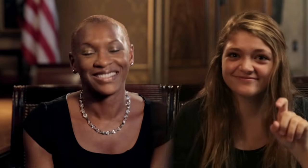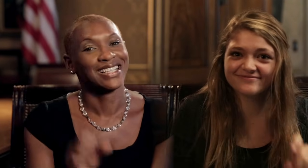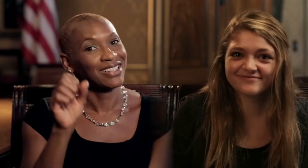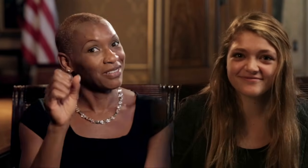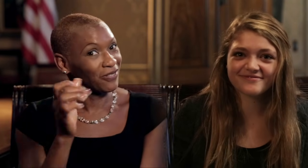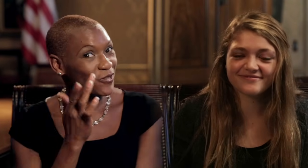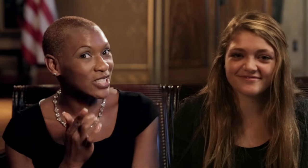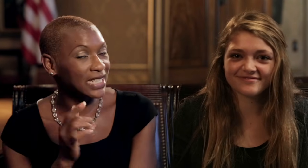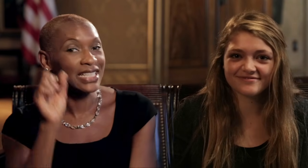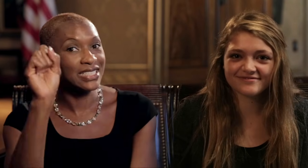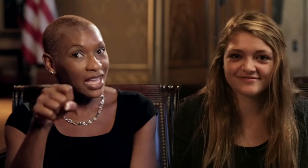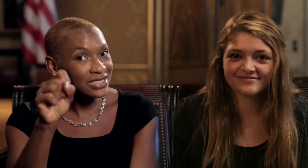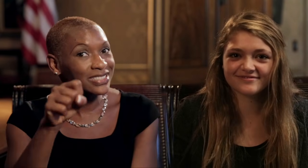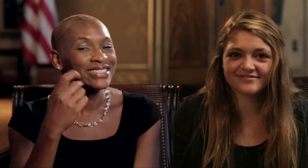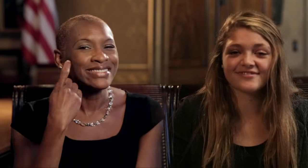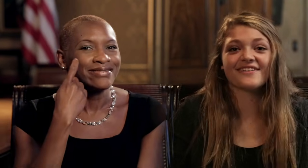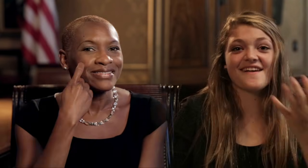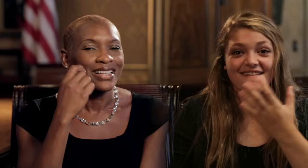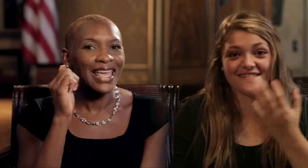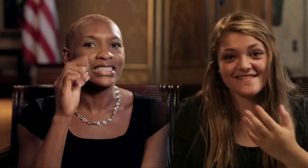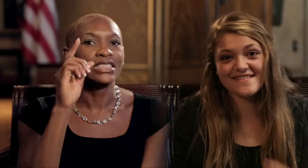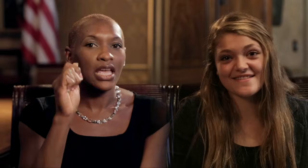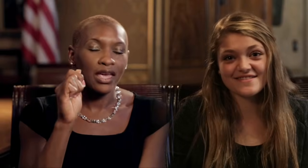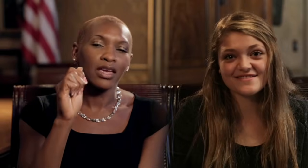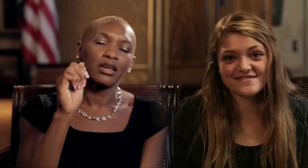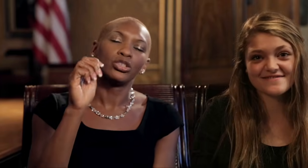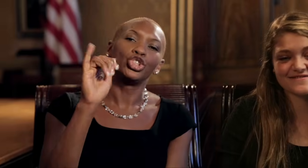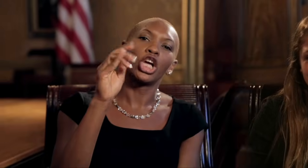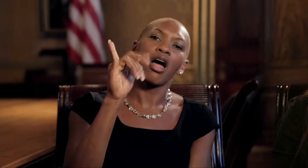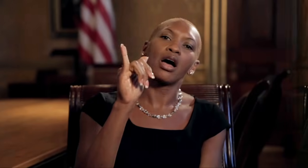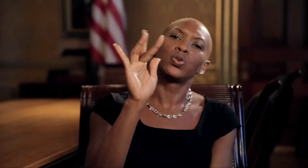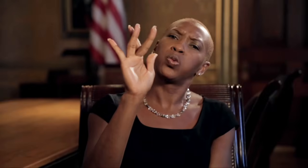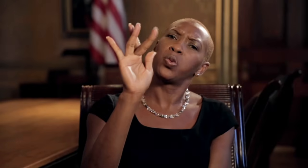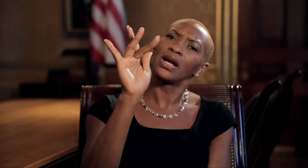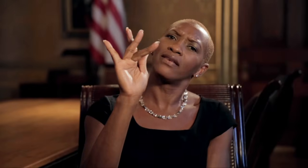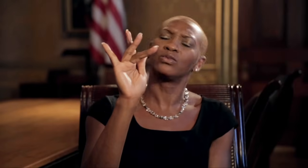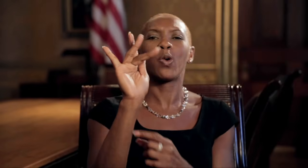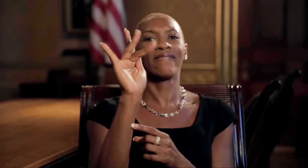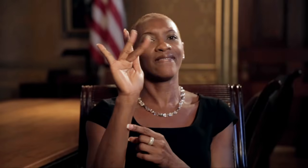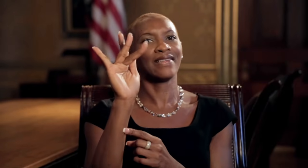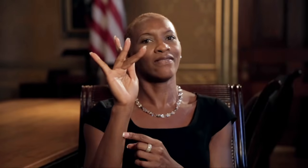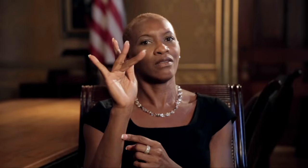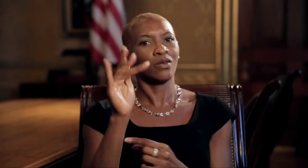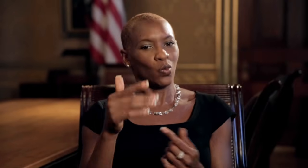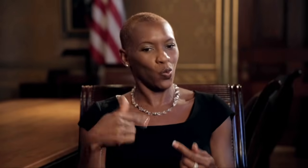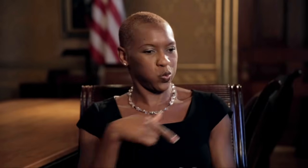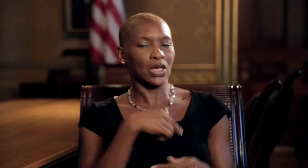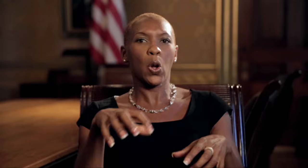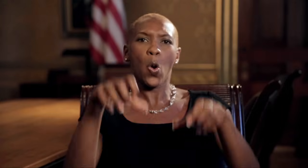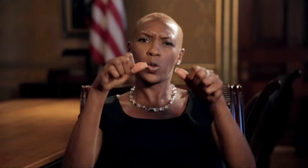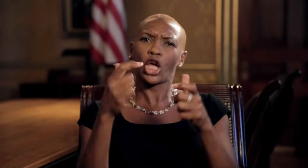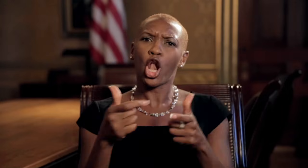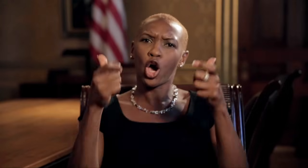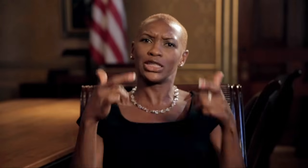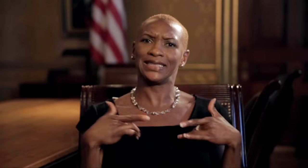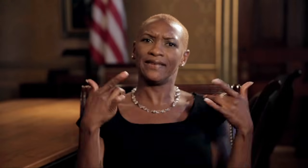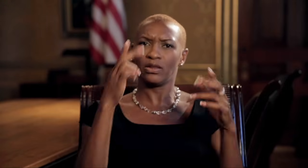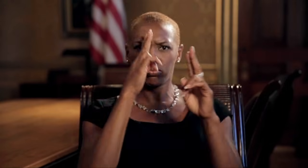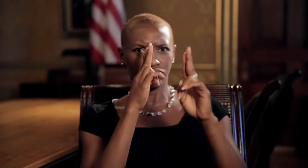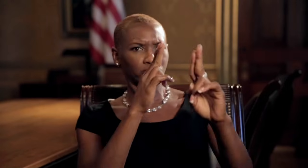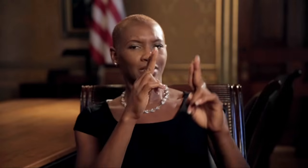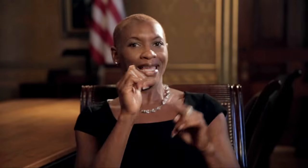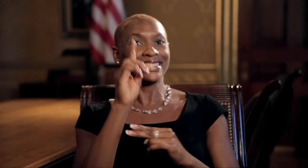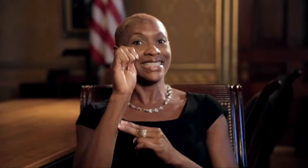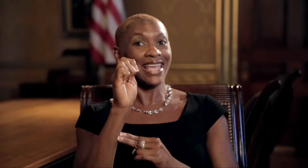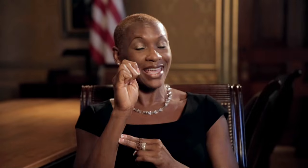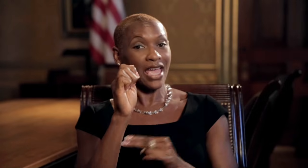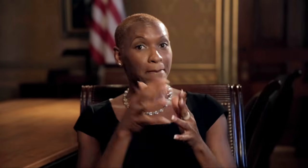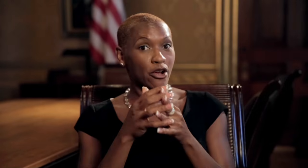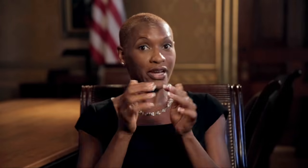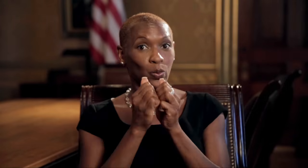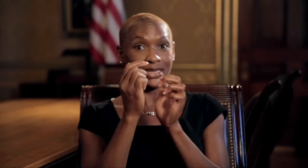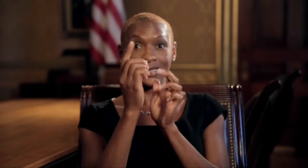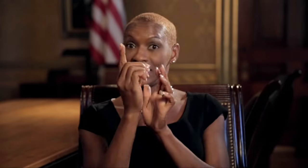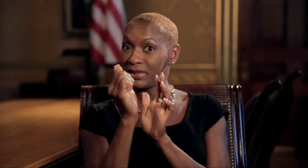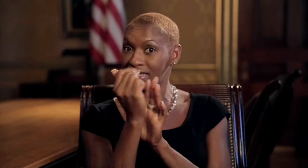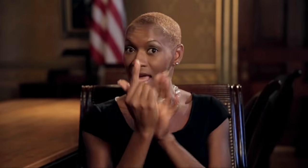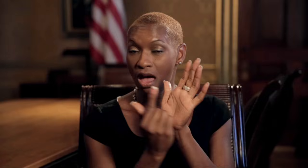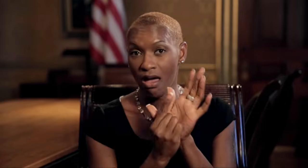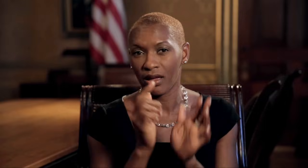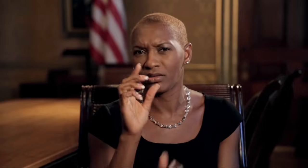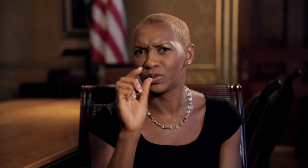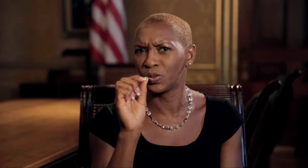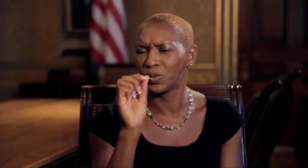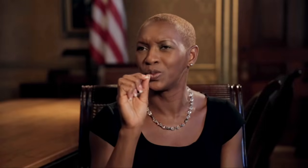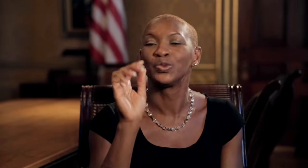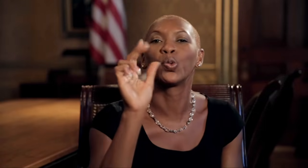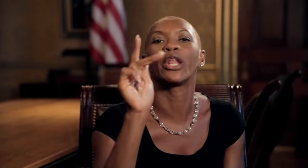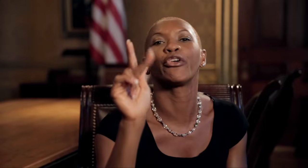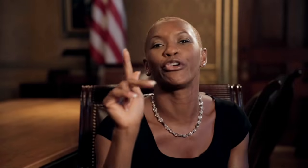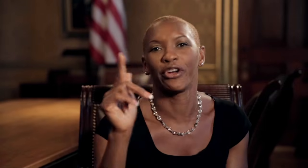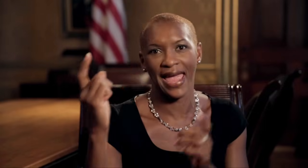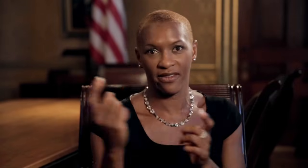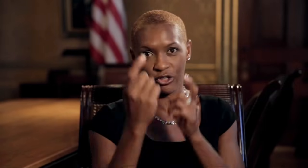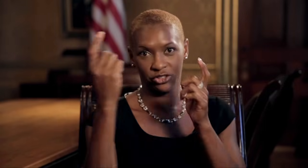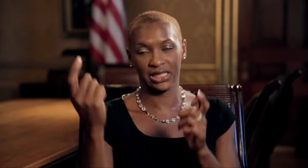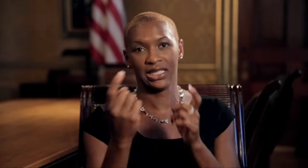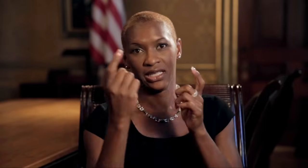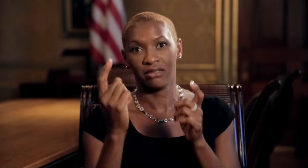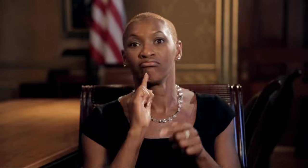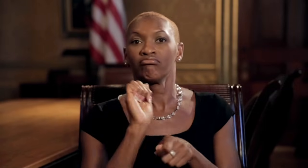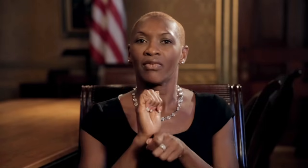Fortunately, yes. On July 25th, we hosted a large event honoring the 23rd anniversary of the ADA (Americans with Disabilities Act).